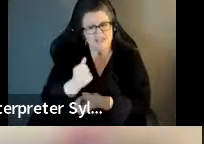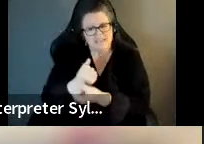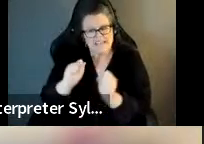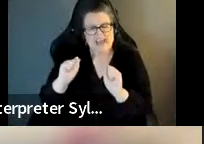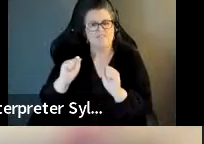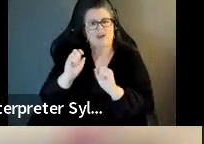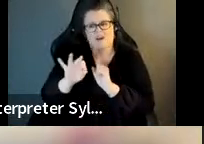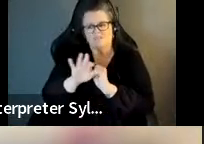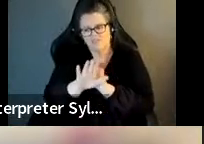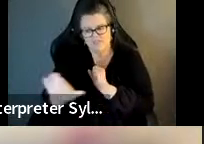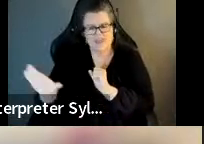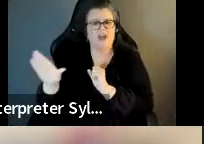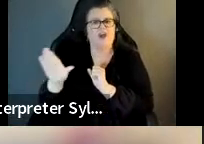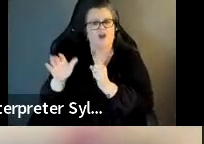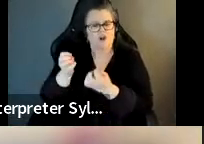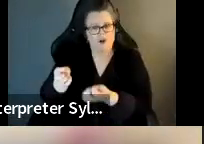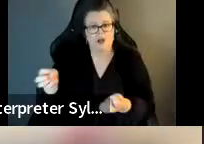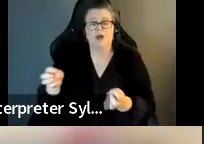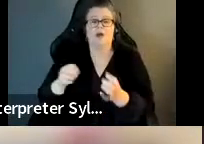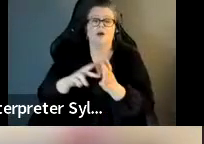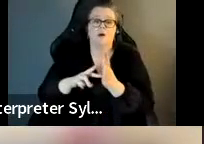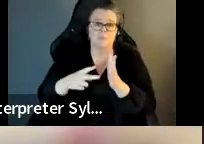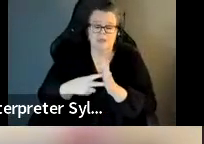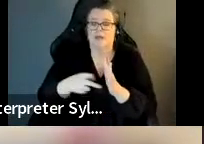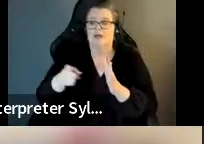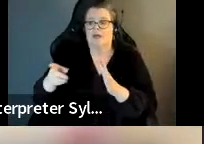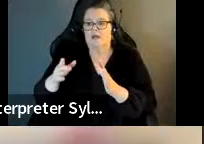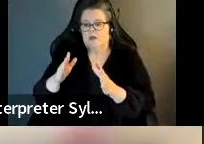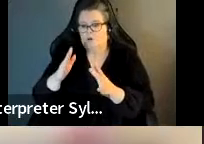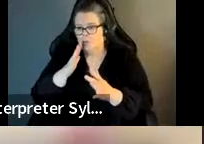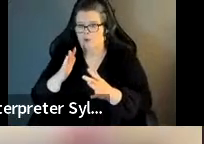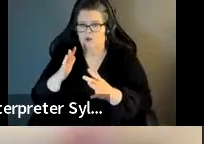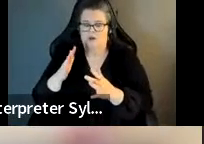It would alter diagnostically required operational characteristics of the equipment and would